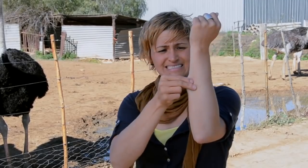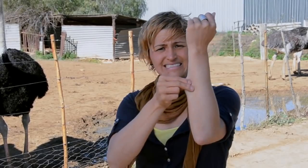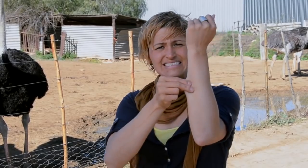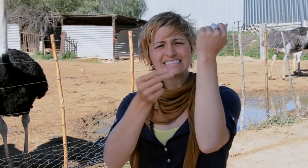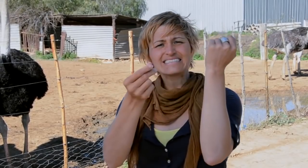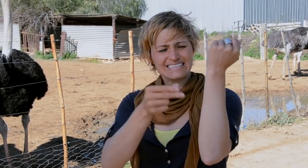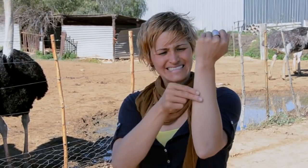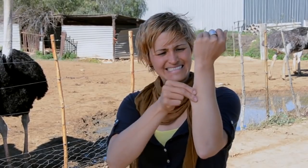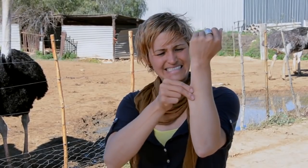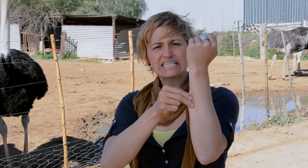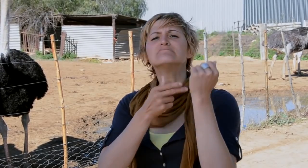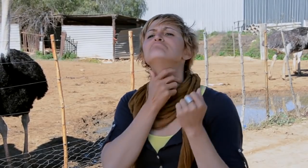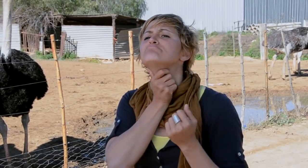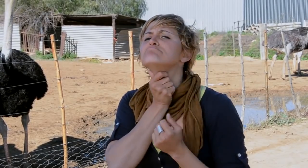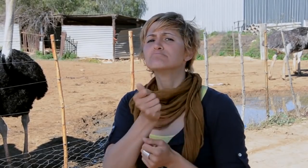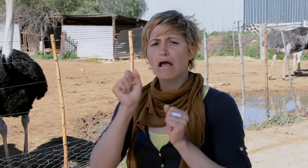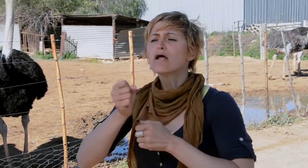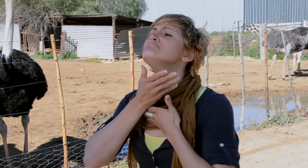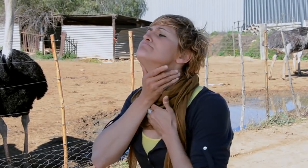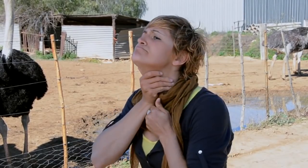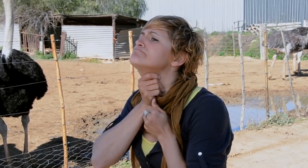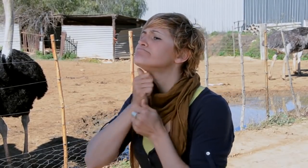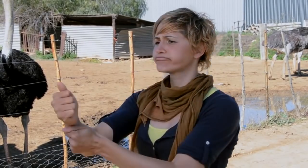The skin on their neck is really elastic